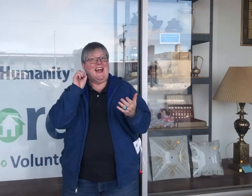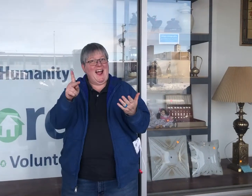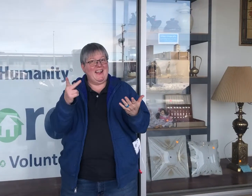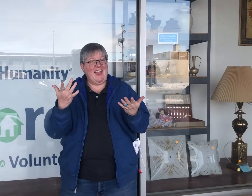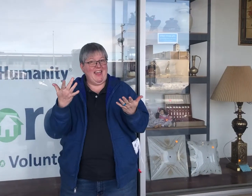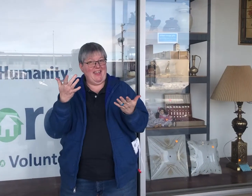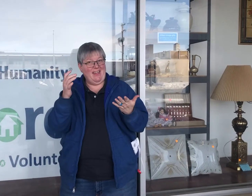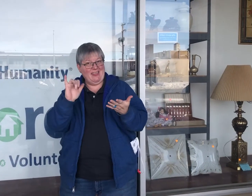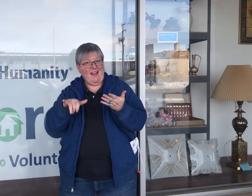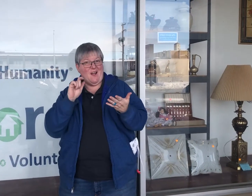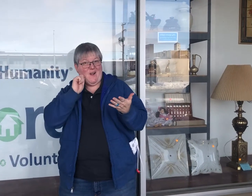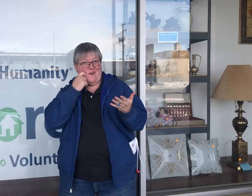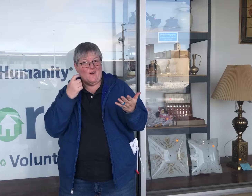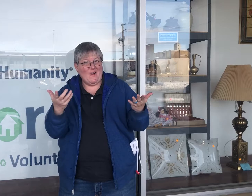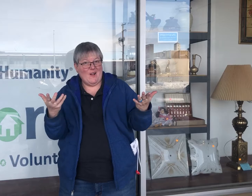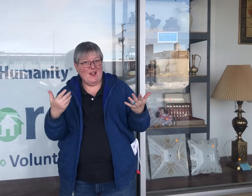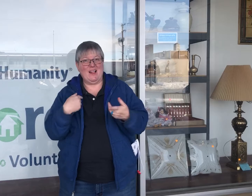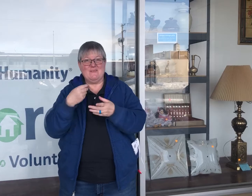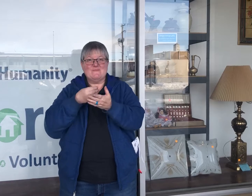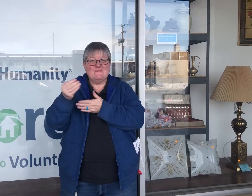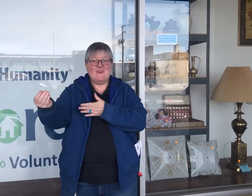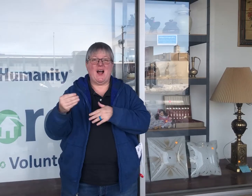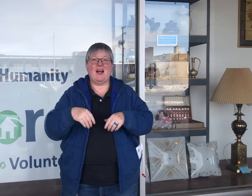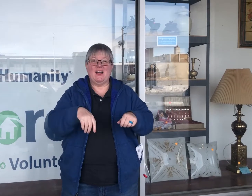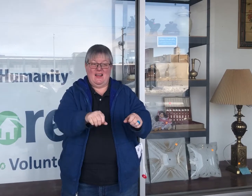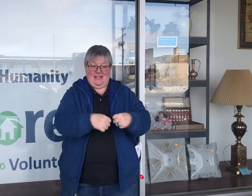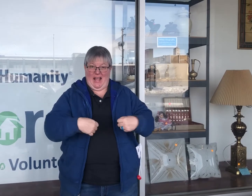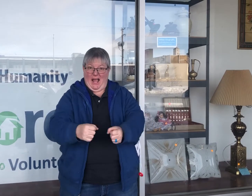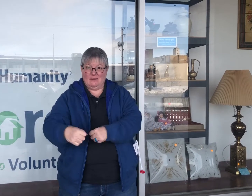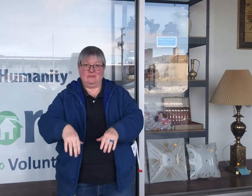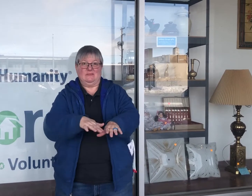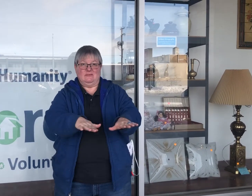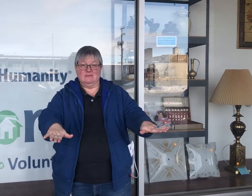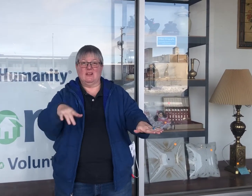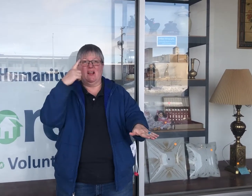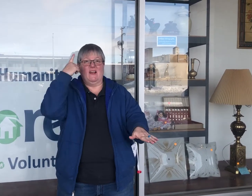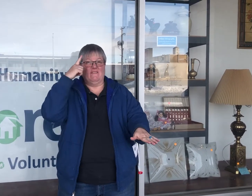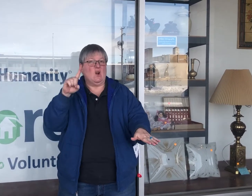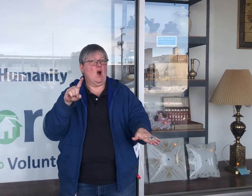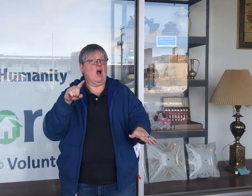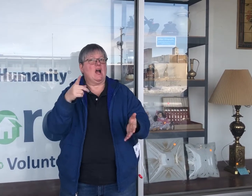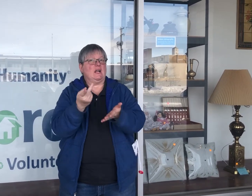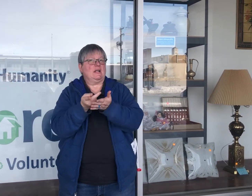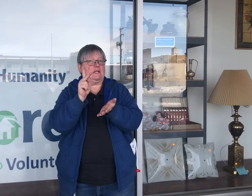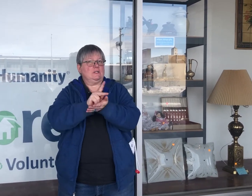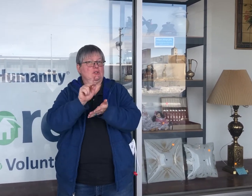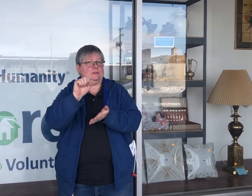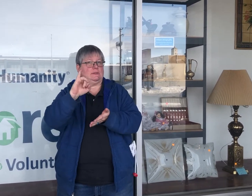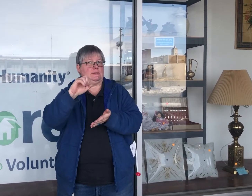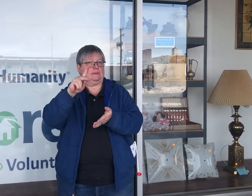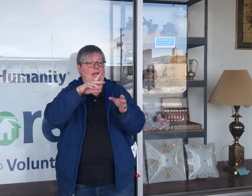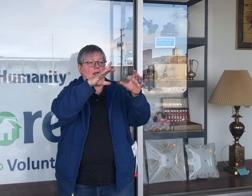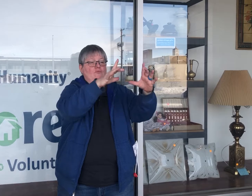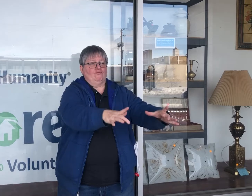Okay, so that's pretty cool. We bought a lower cabinet for the kitchen sink to go in.